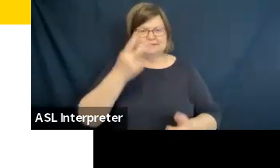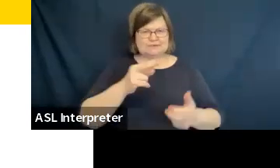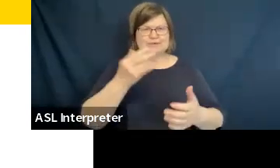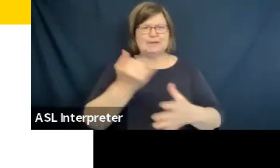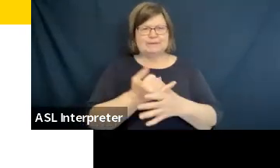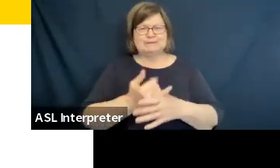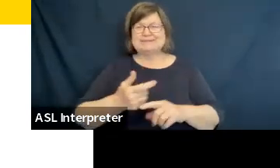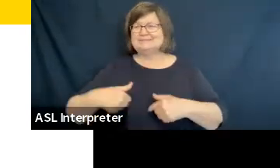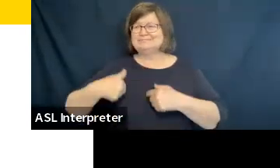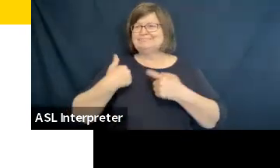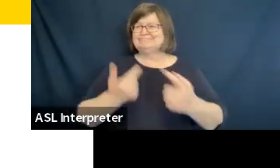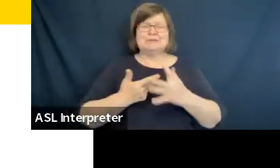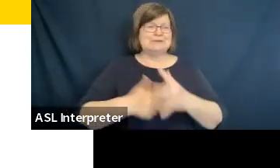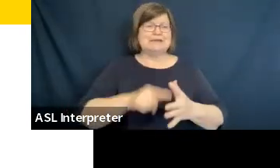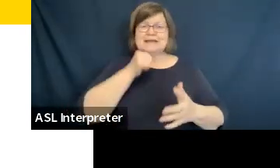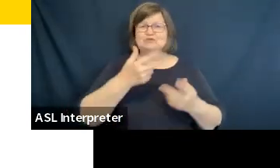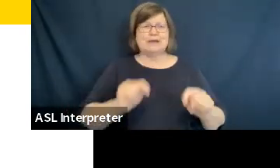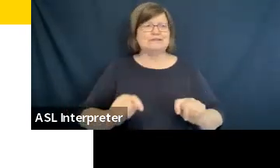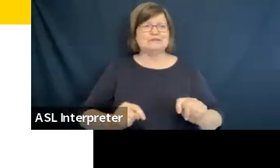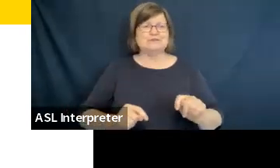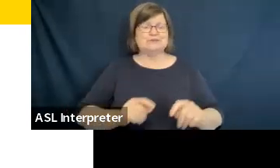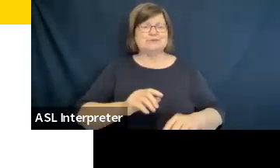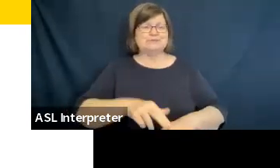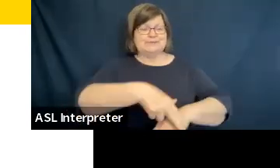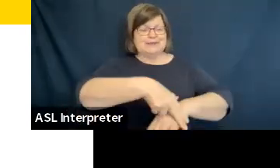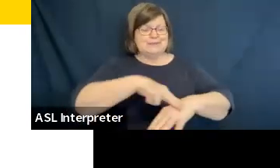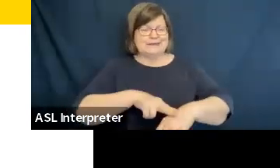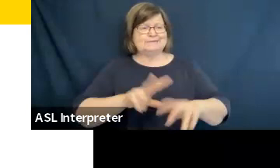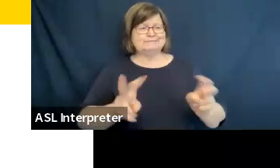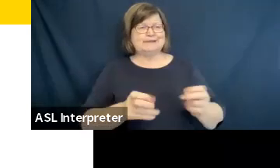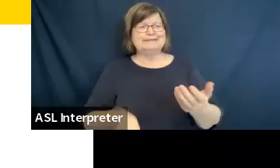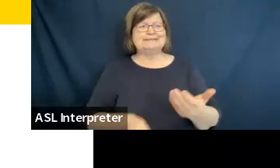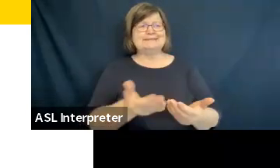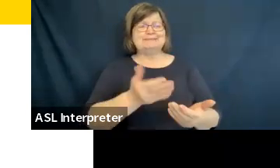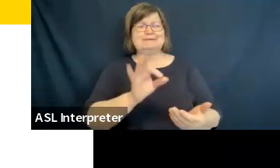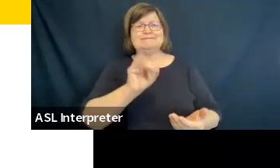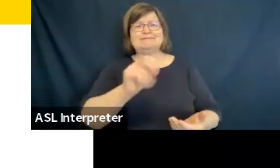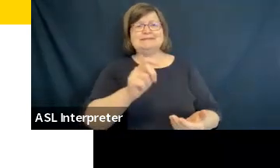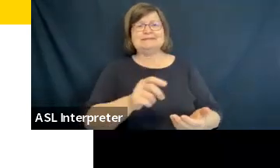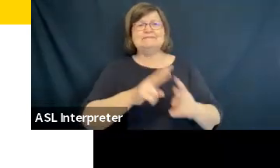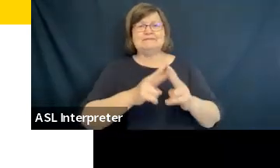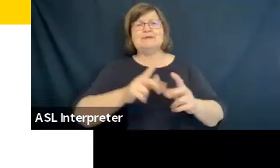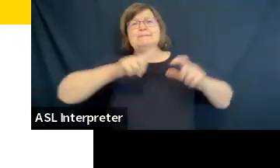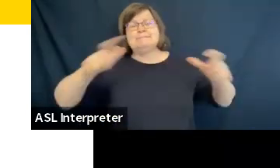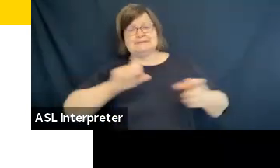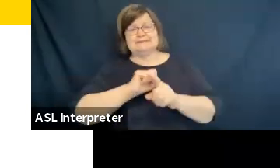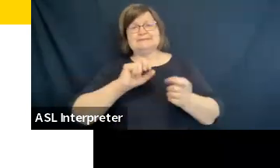the beginning and not trying to bootstrap Band Aids on really, really big situations.